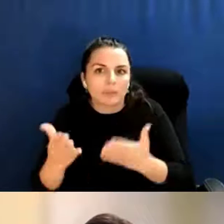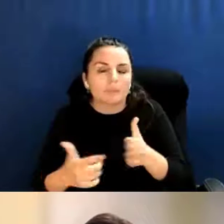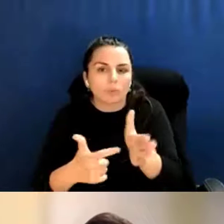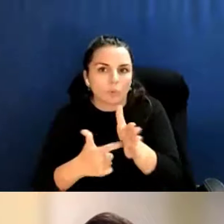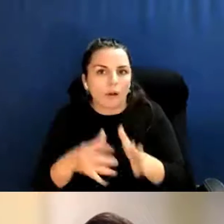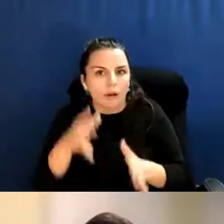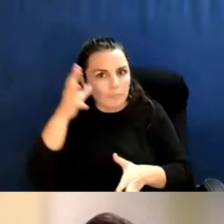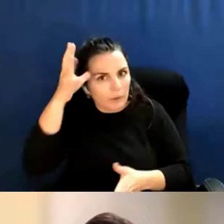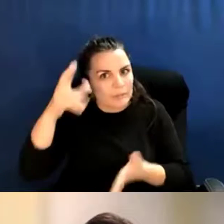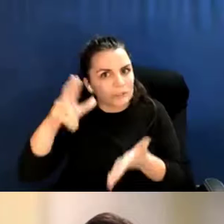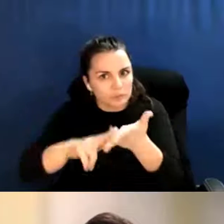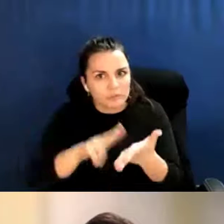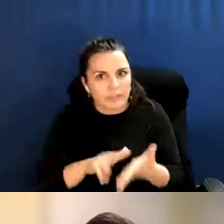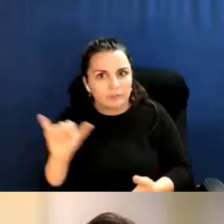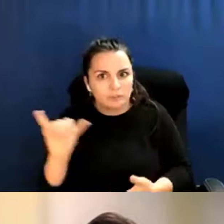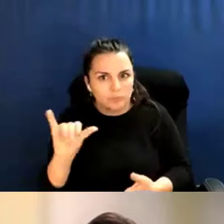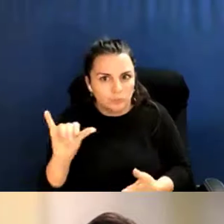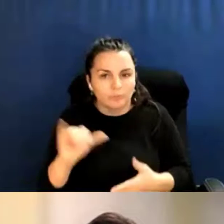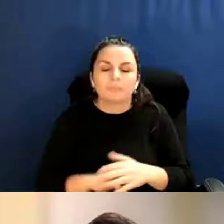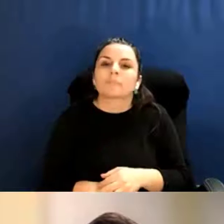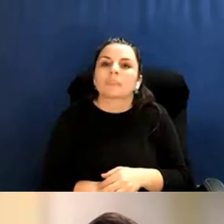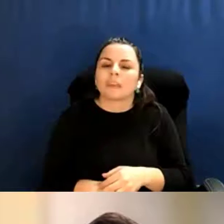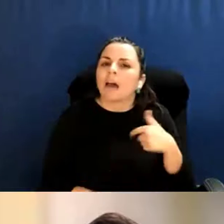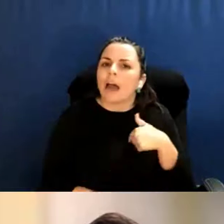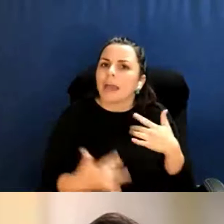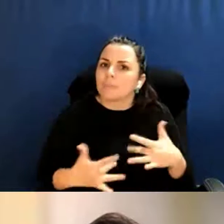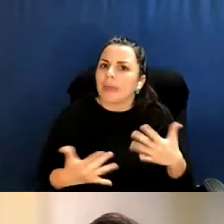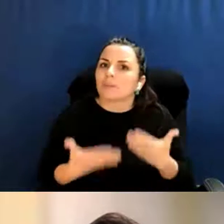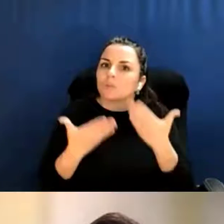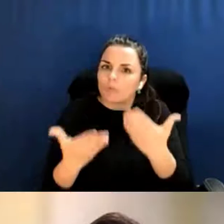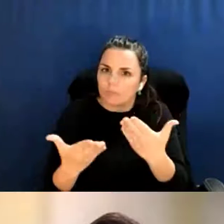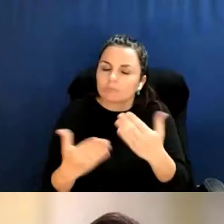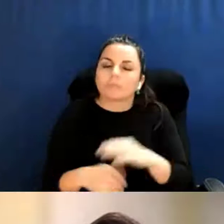And so I've often recommended that if you do run into cases